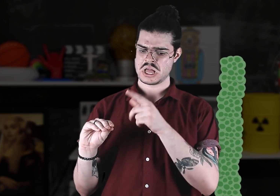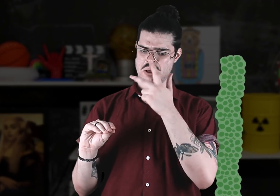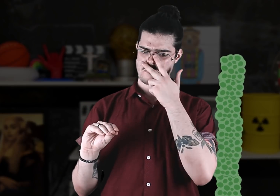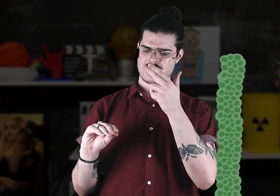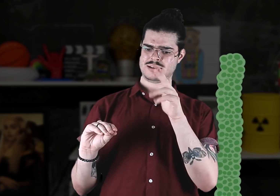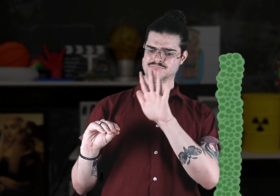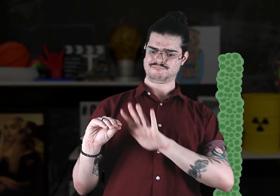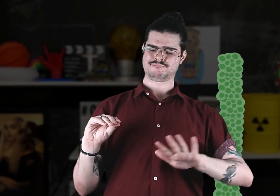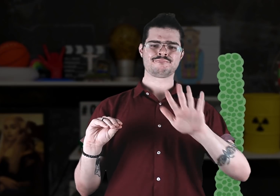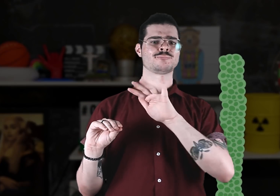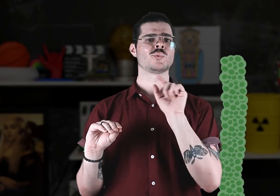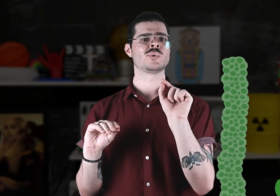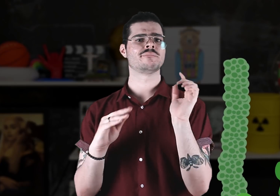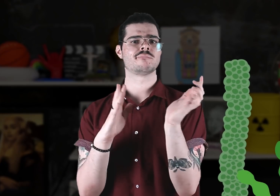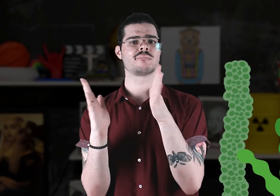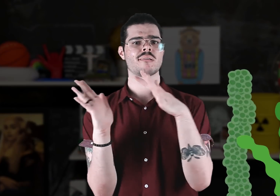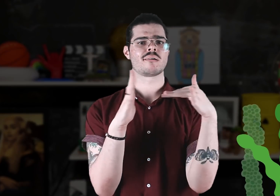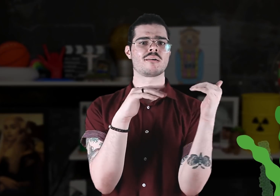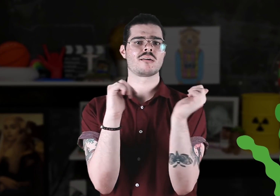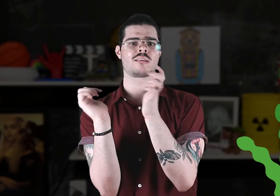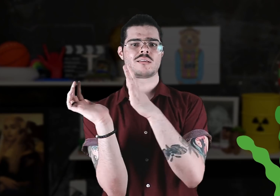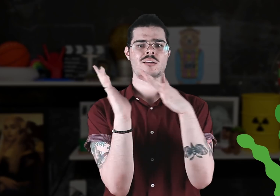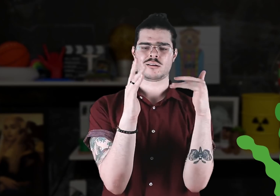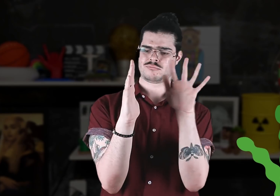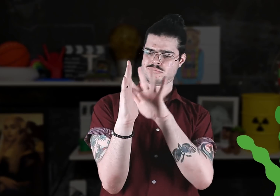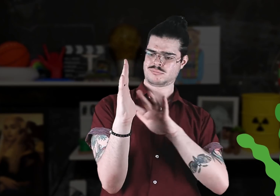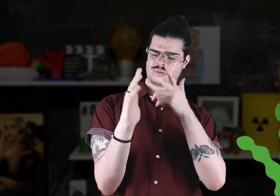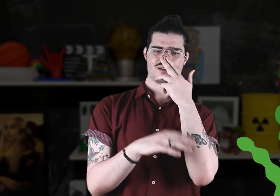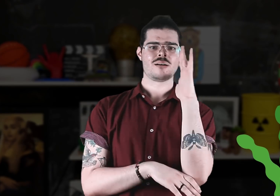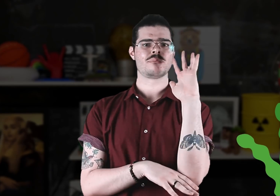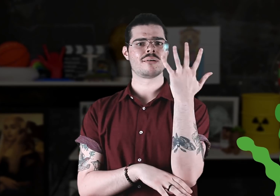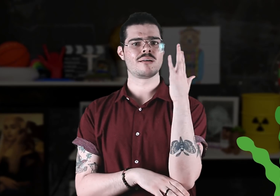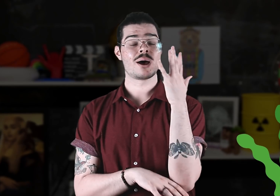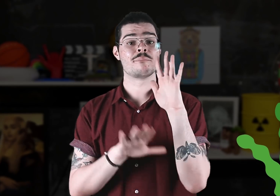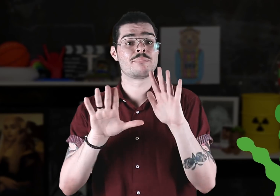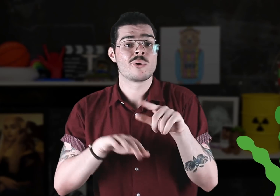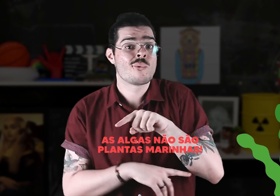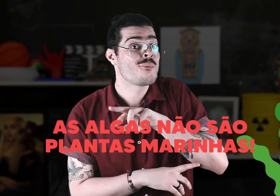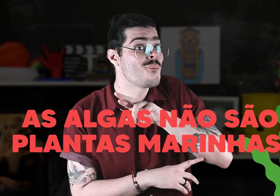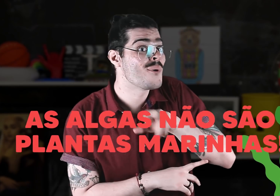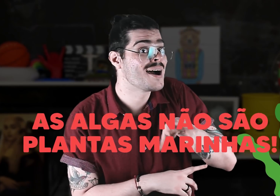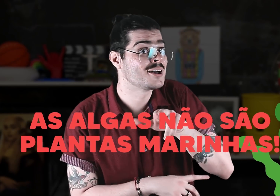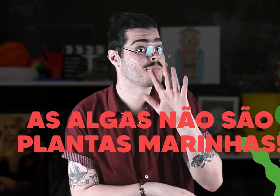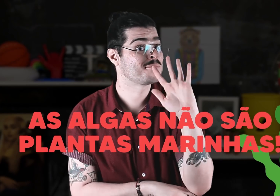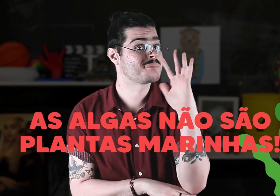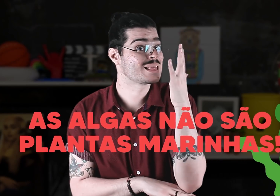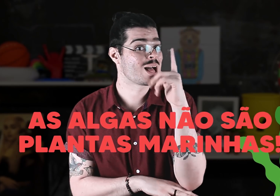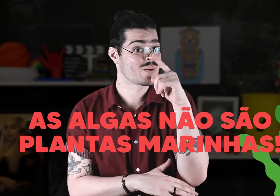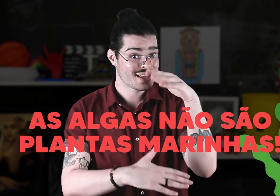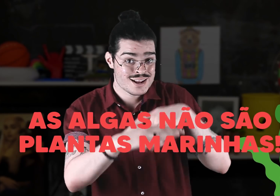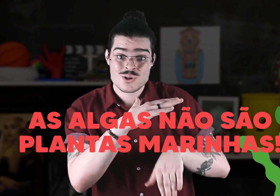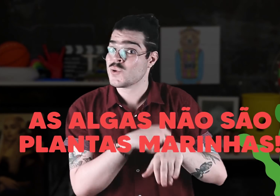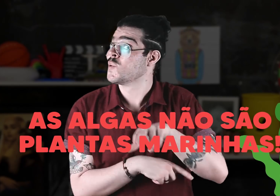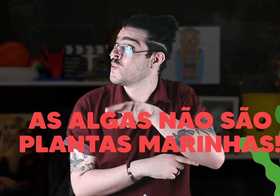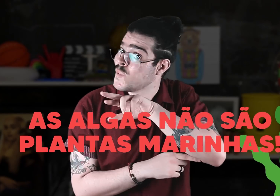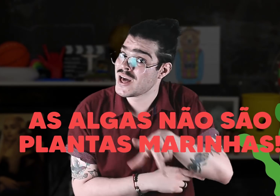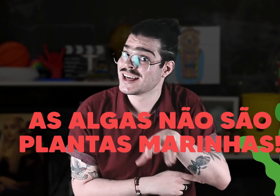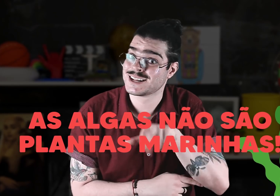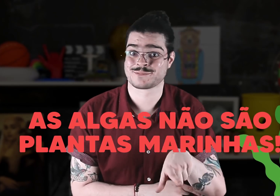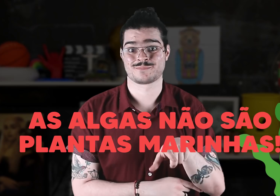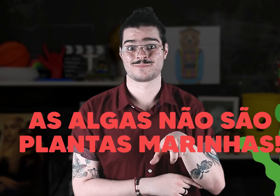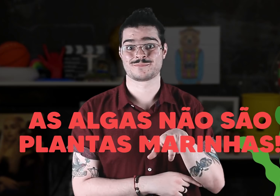in the form of plants even if they are not marine plants!